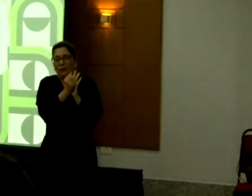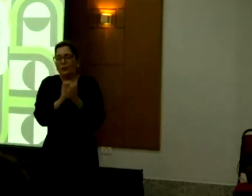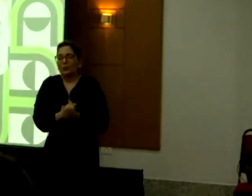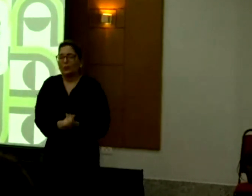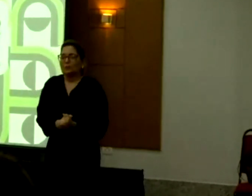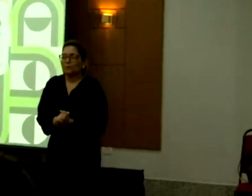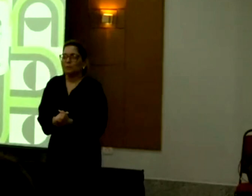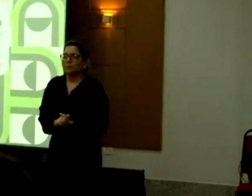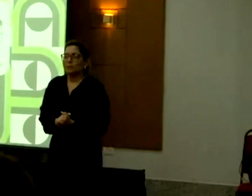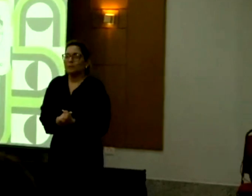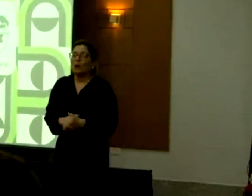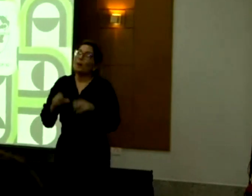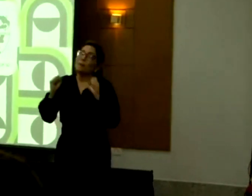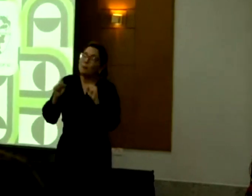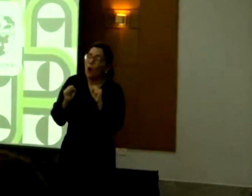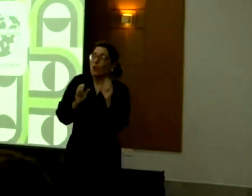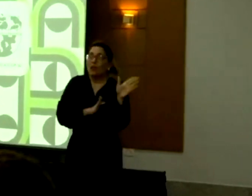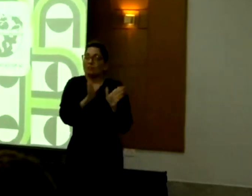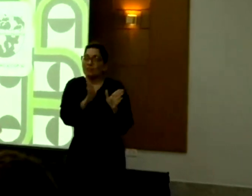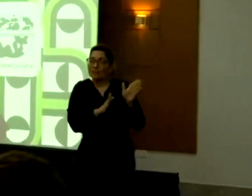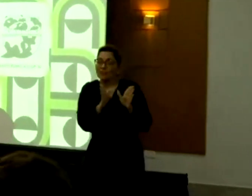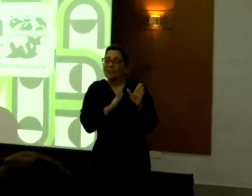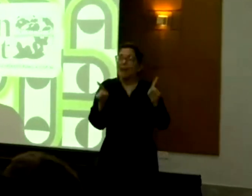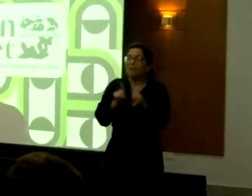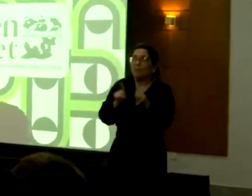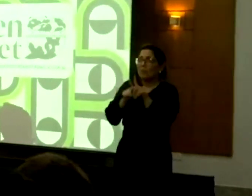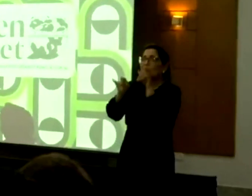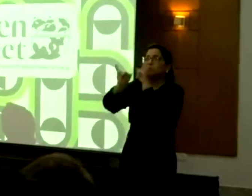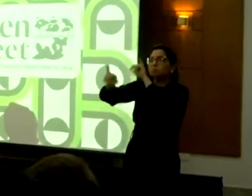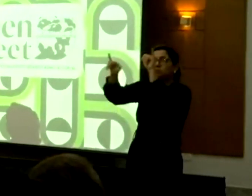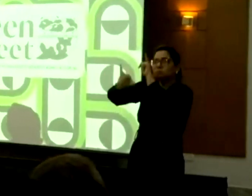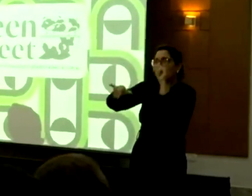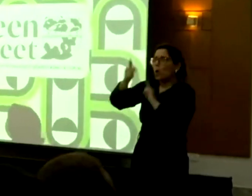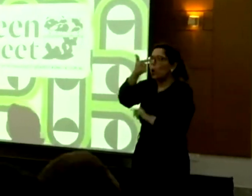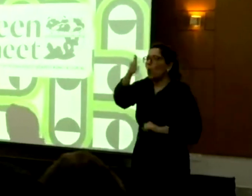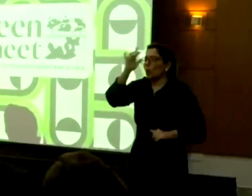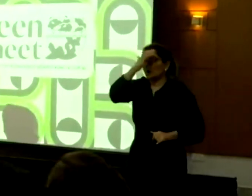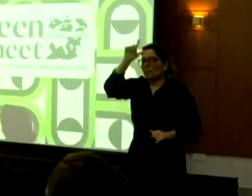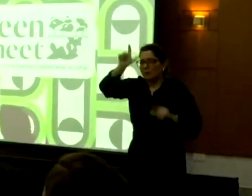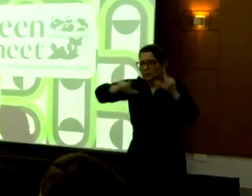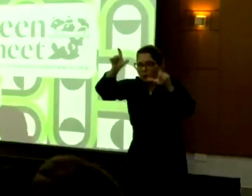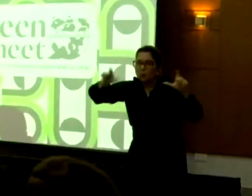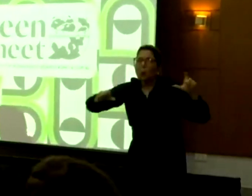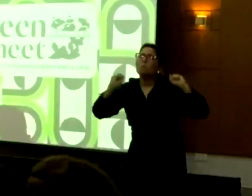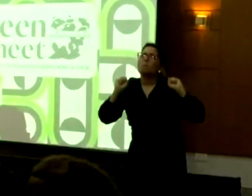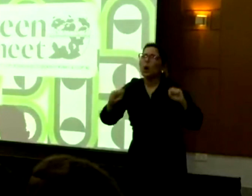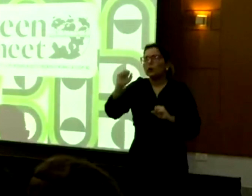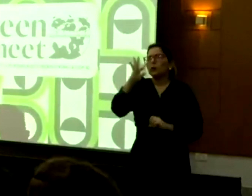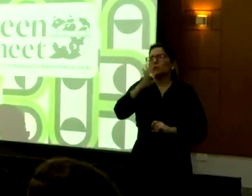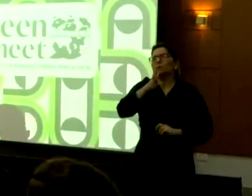so that you can access it, you can indicate it and other people can also know a little more, right? let's multiply